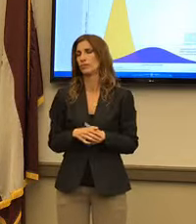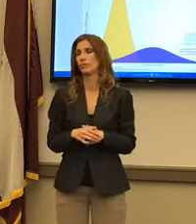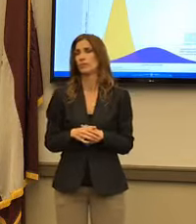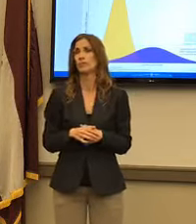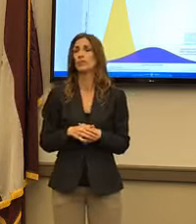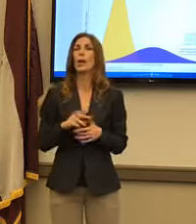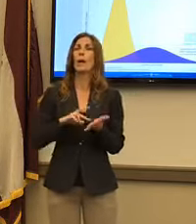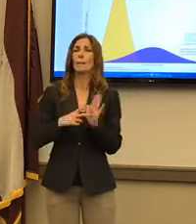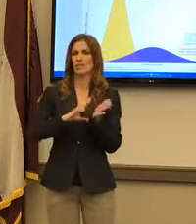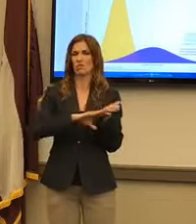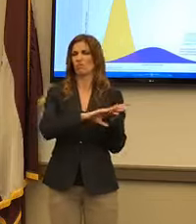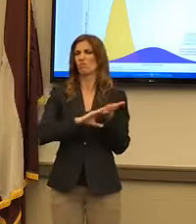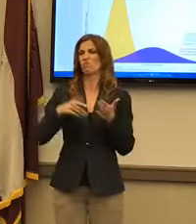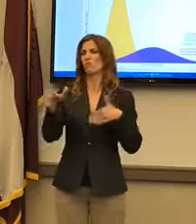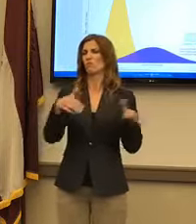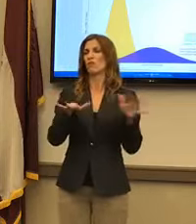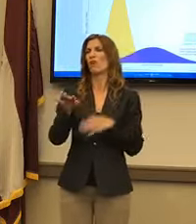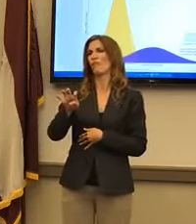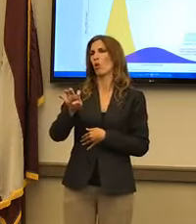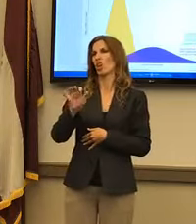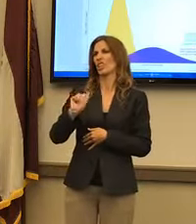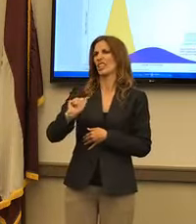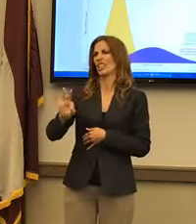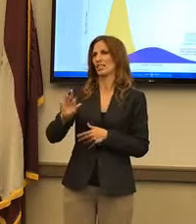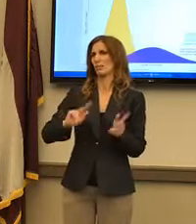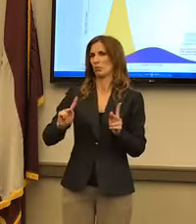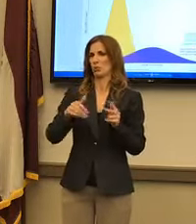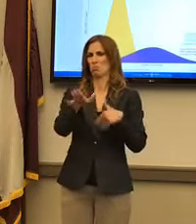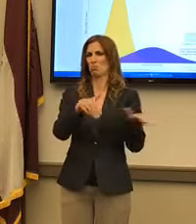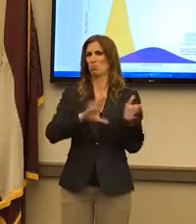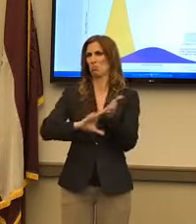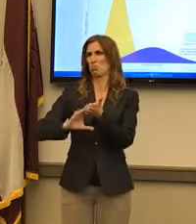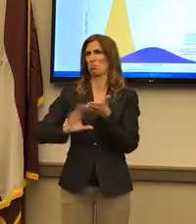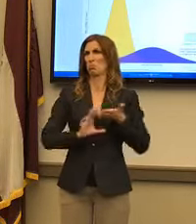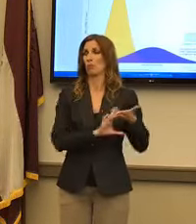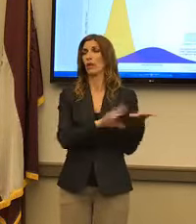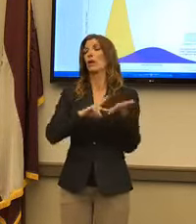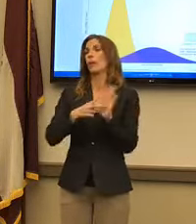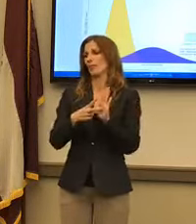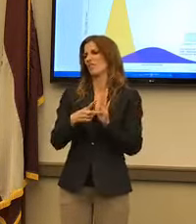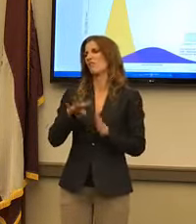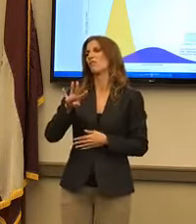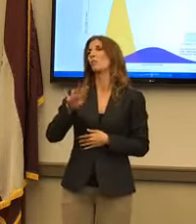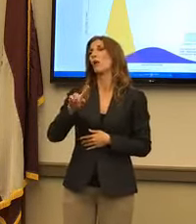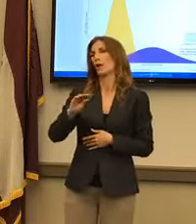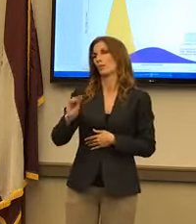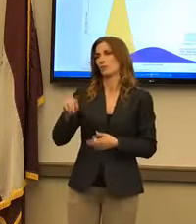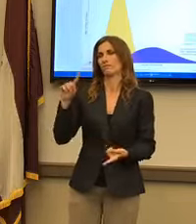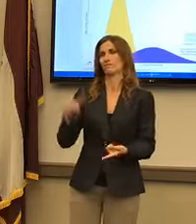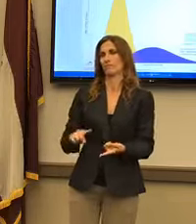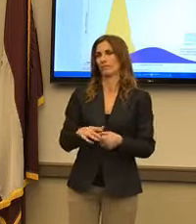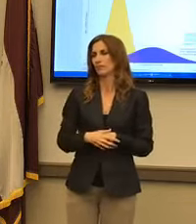decrease of 419 and that represents a 31 percent decrease in the population since